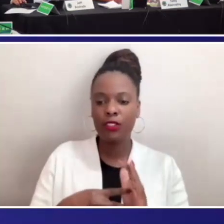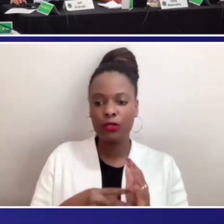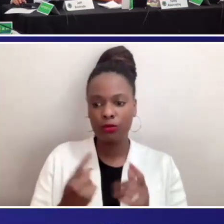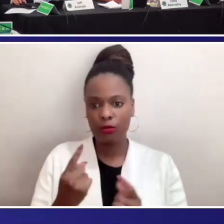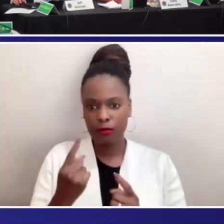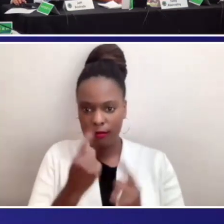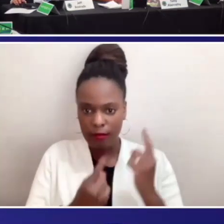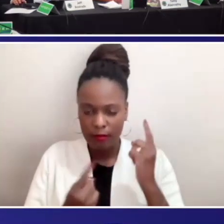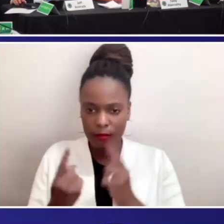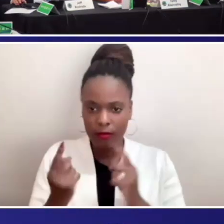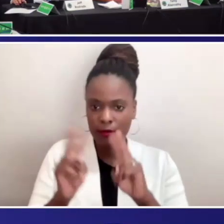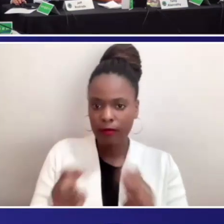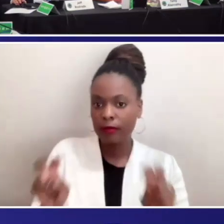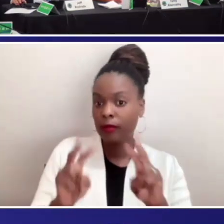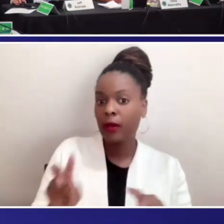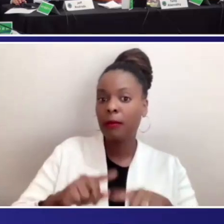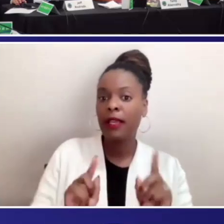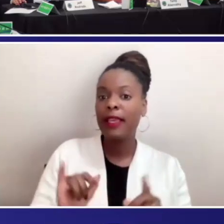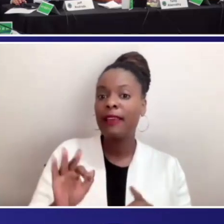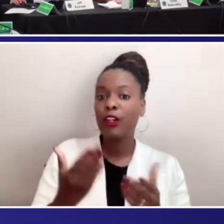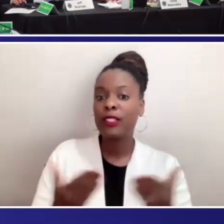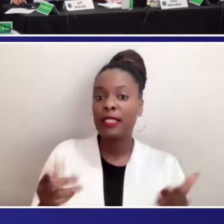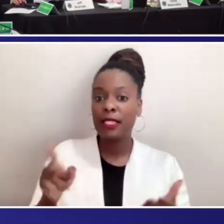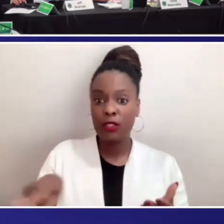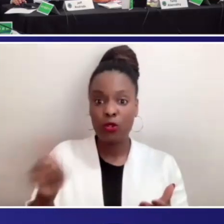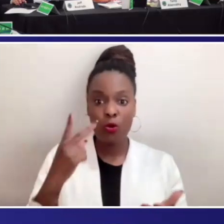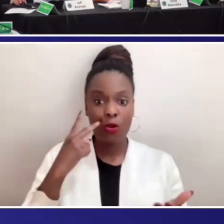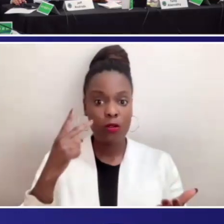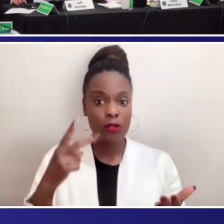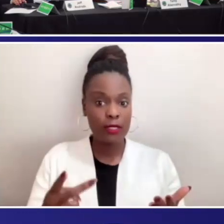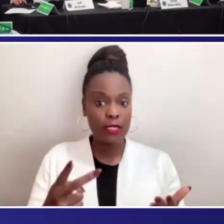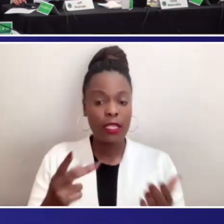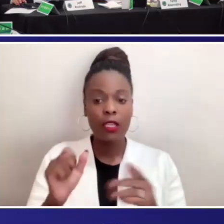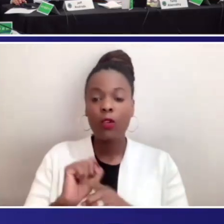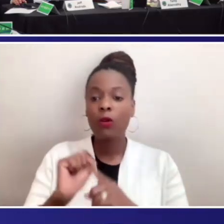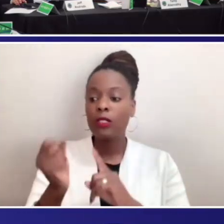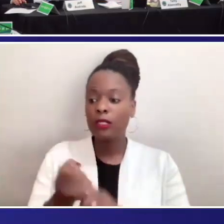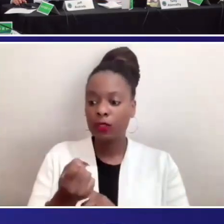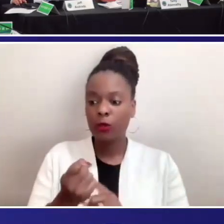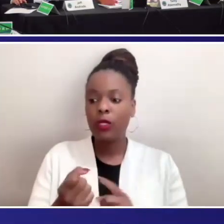So -- but if there are things that you see or situations that you would like to submit